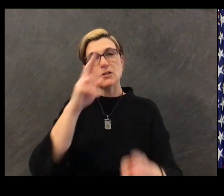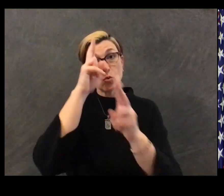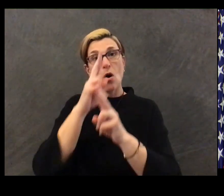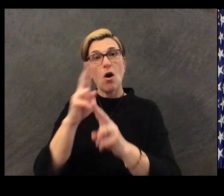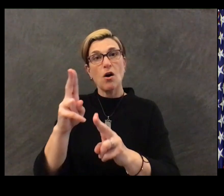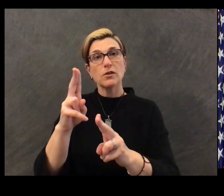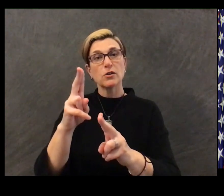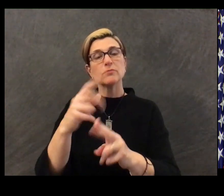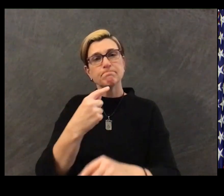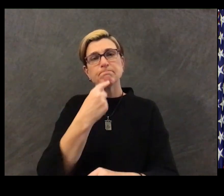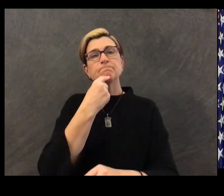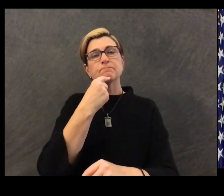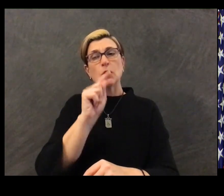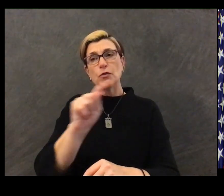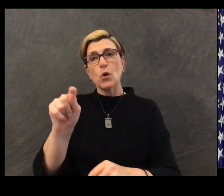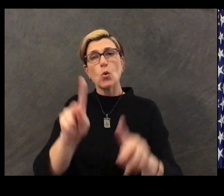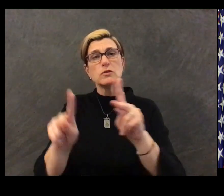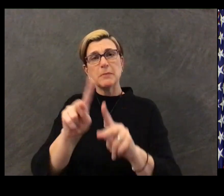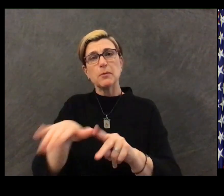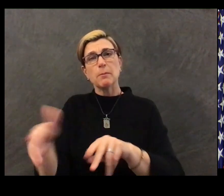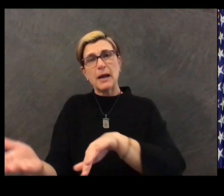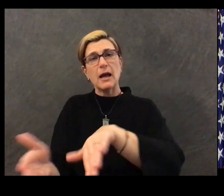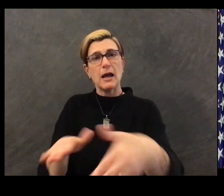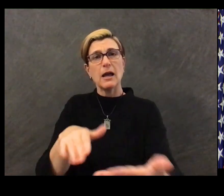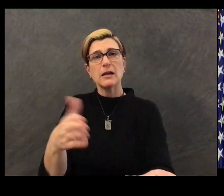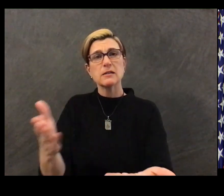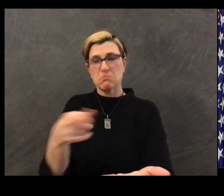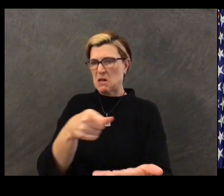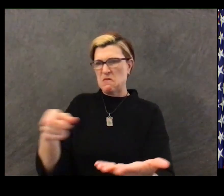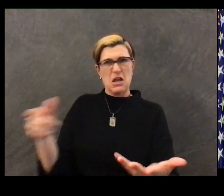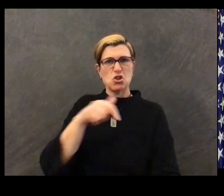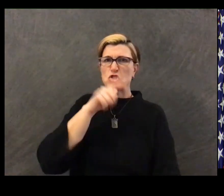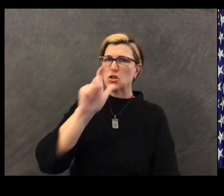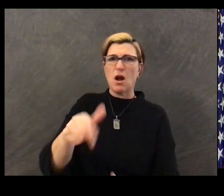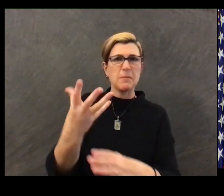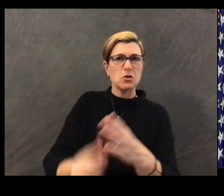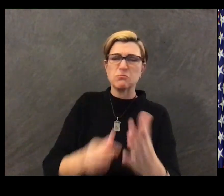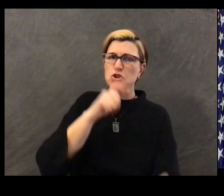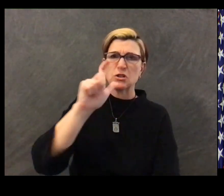should never have been allowed to happen following around-the-clock negotiations